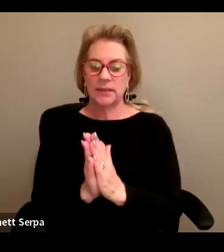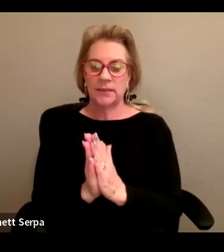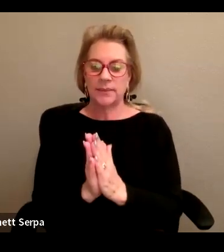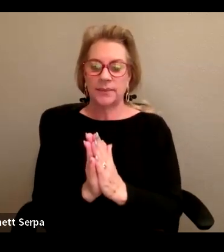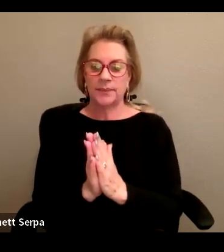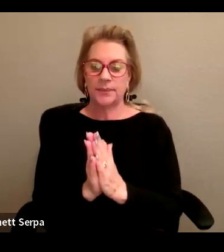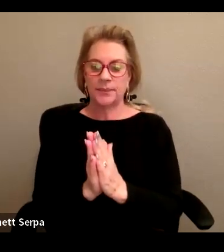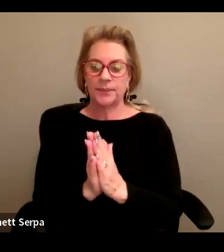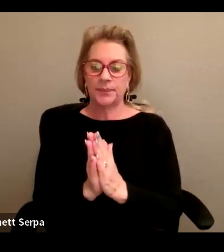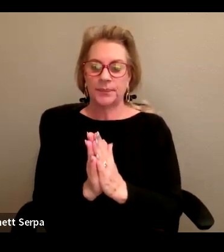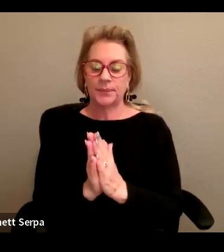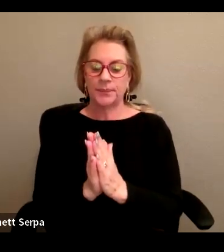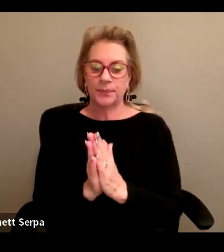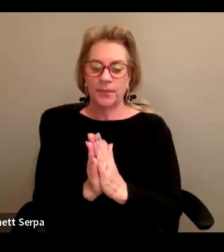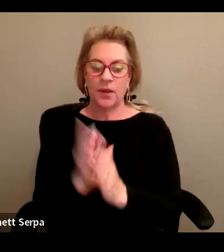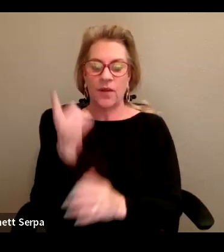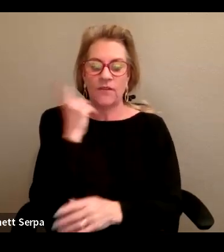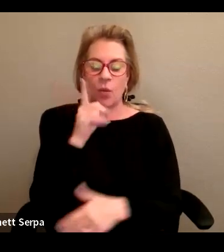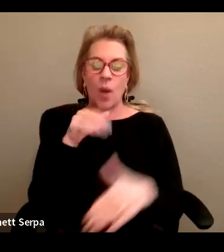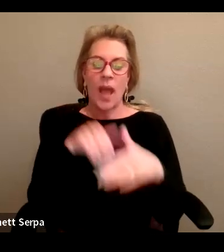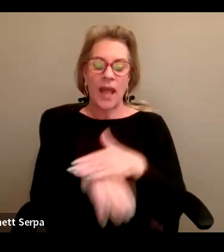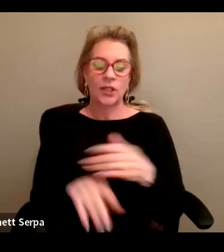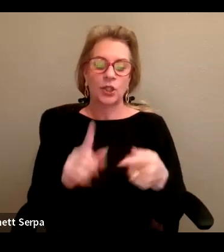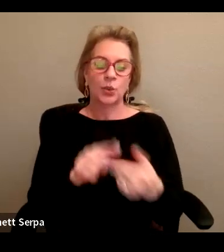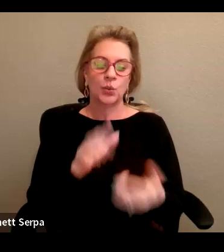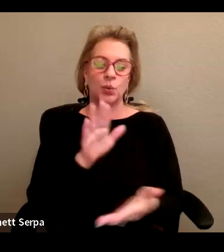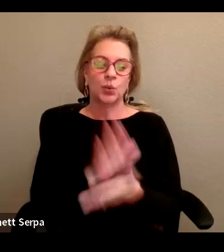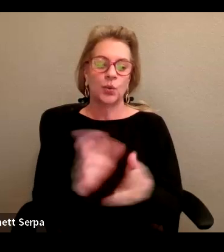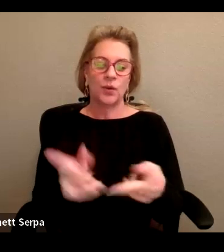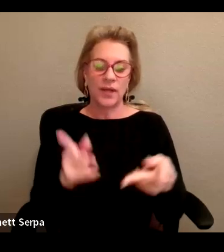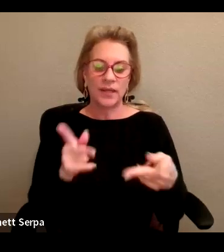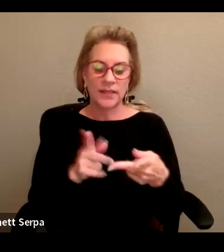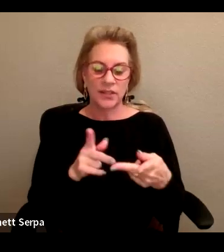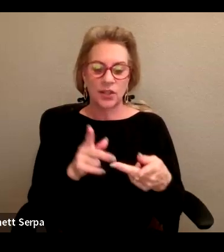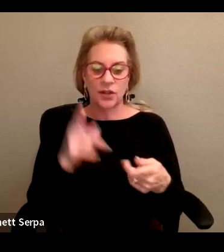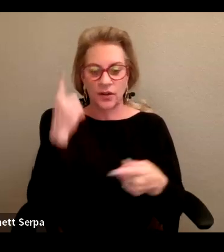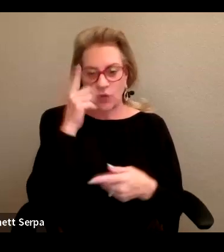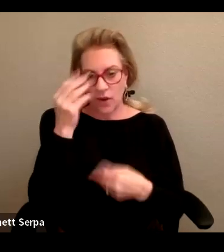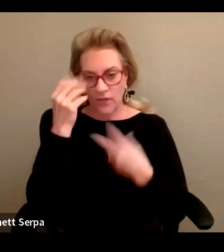uh request for access to school facilities student information or contact with a